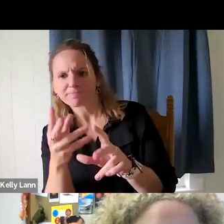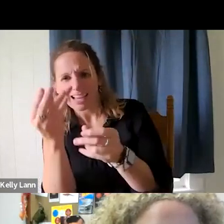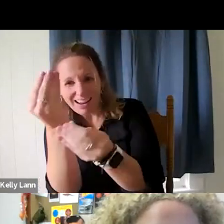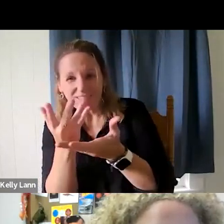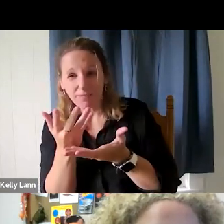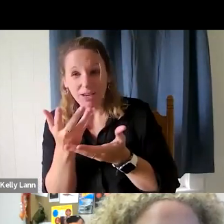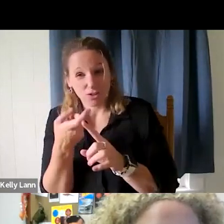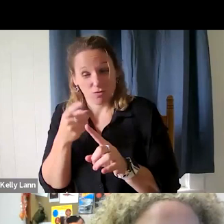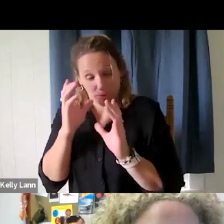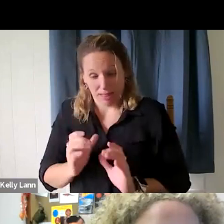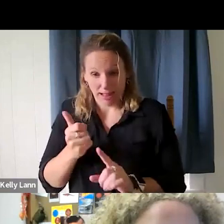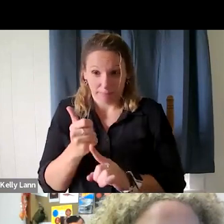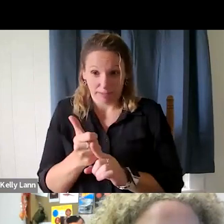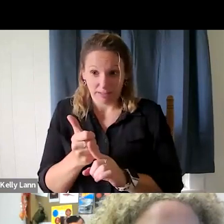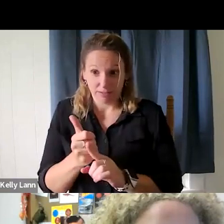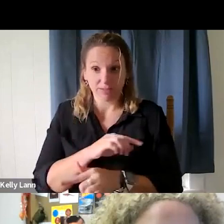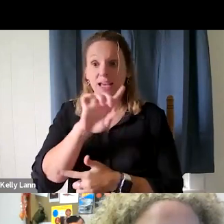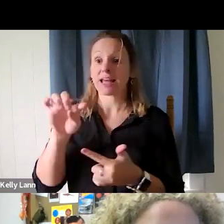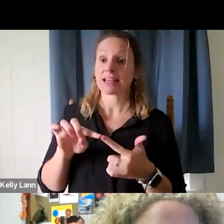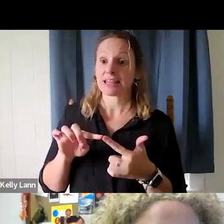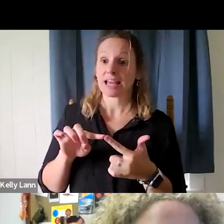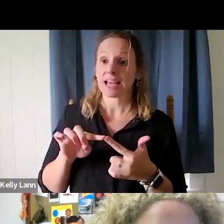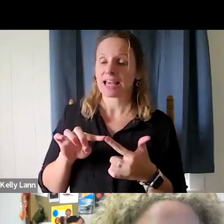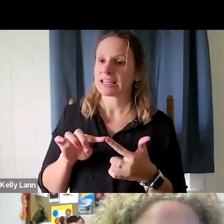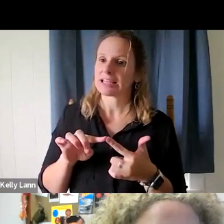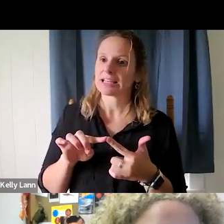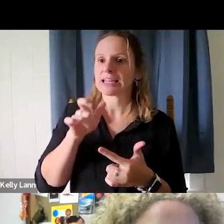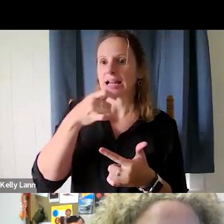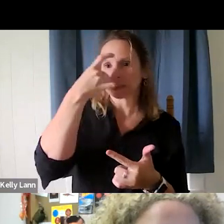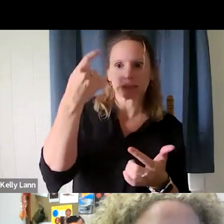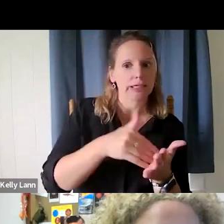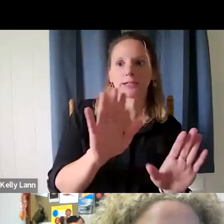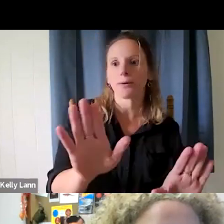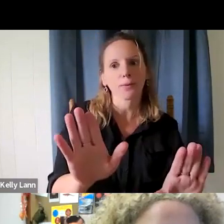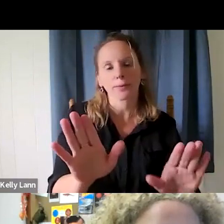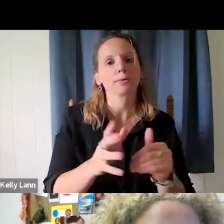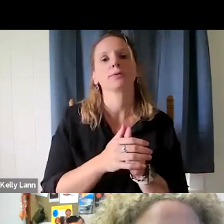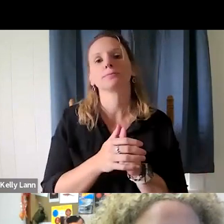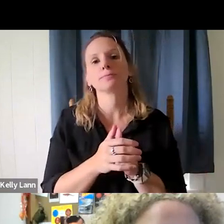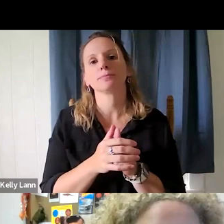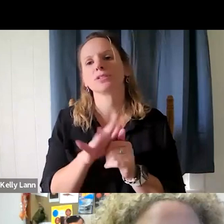as you can and about not retraumatizing applicants, right? So any thoughts about how